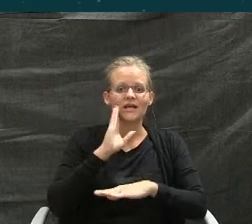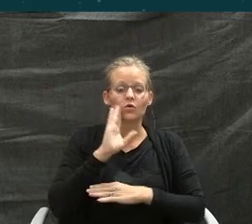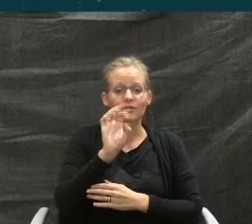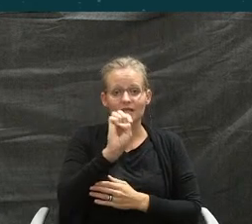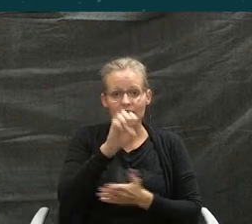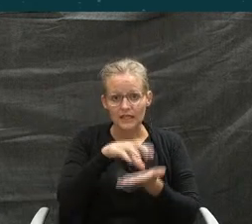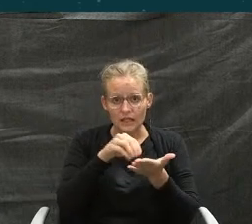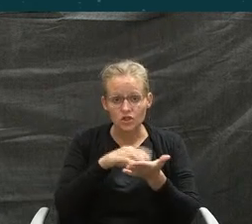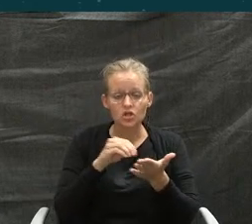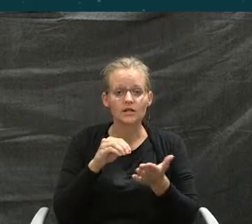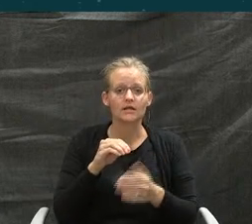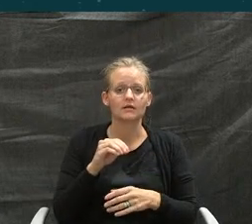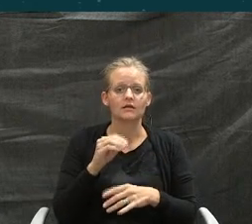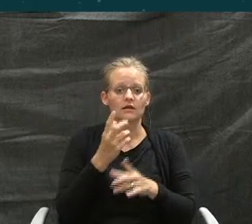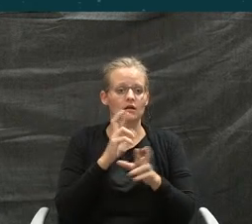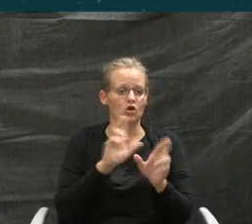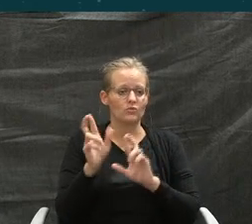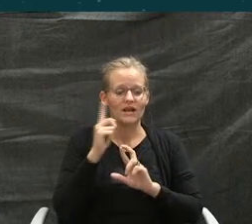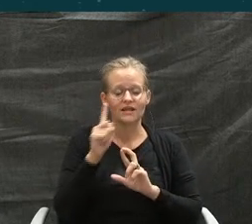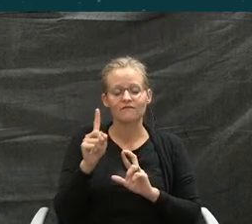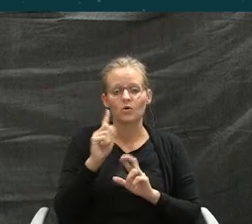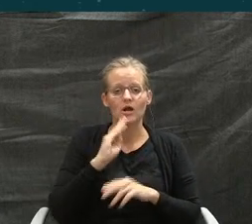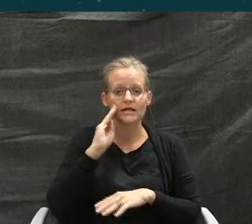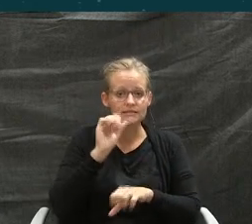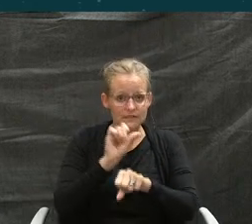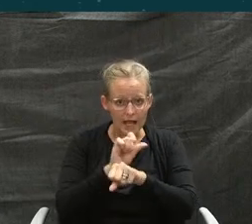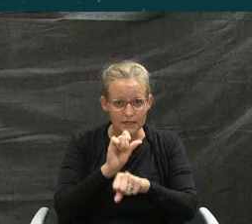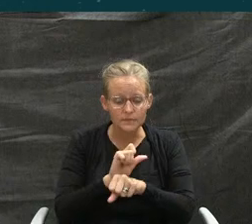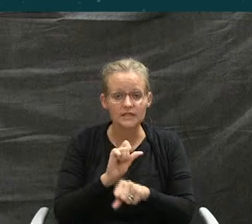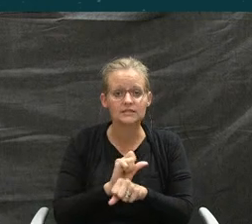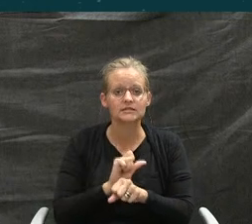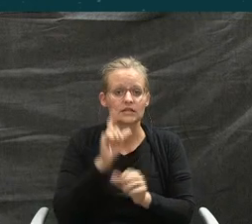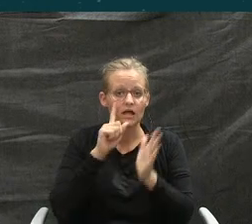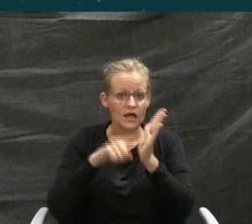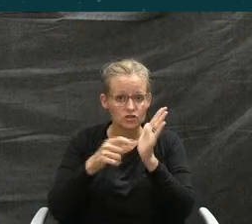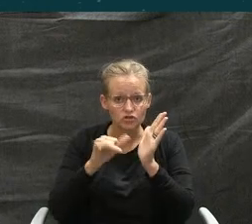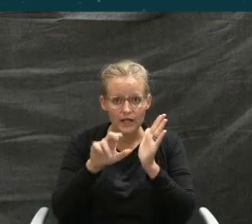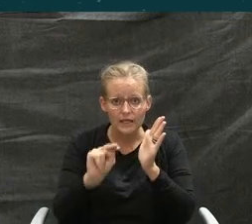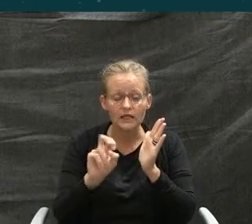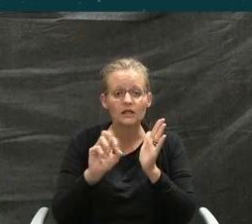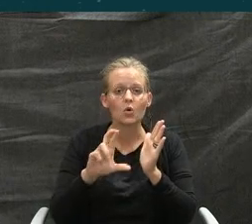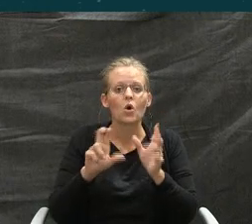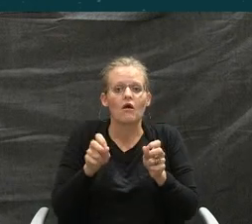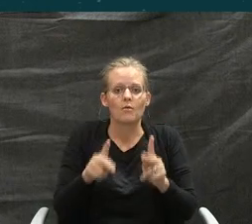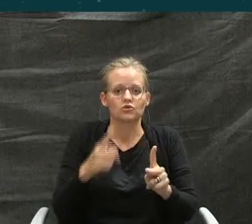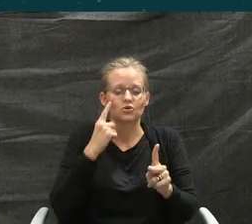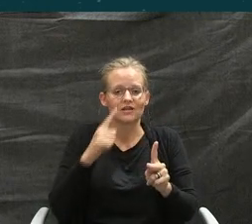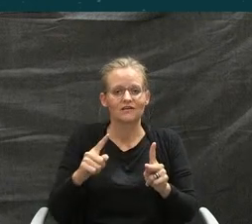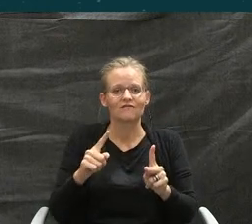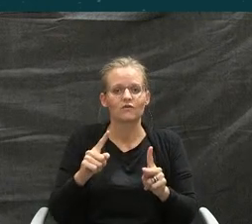learning and assignments. Small group or individual checkins. Also an opportunity for explorers on that day for students who need it.